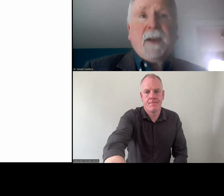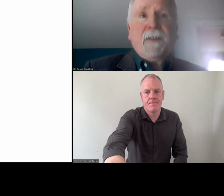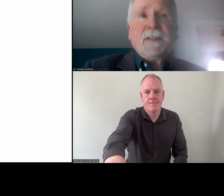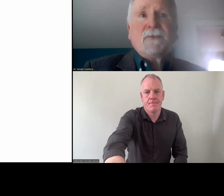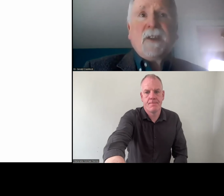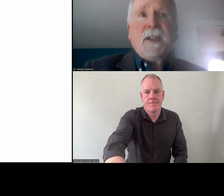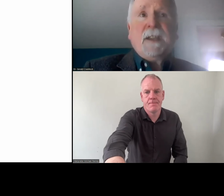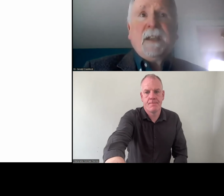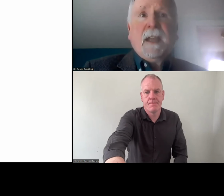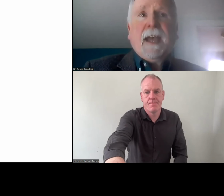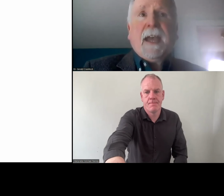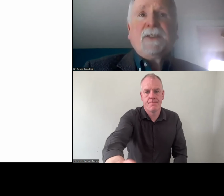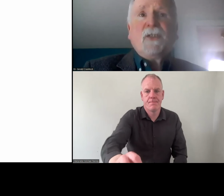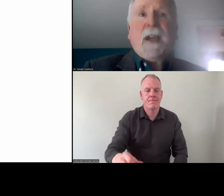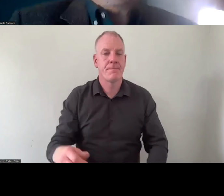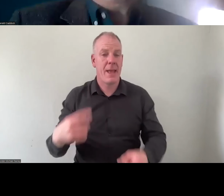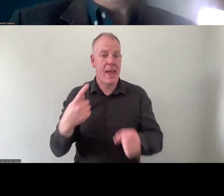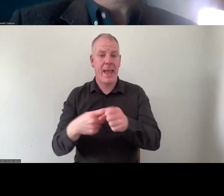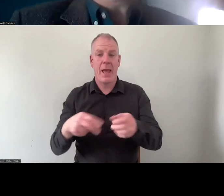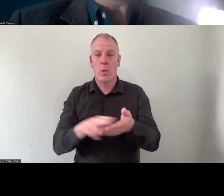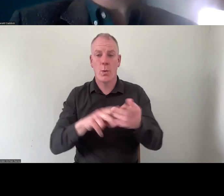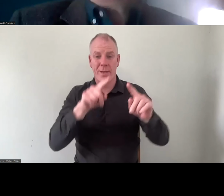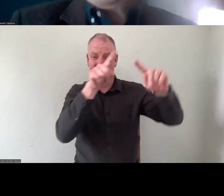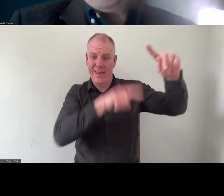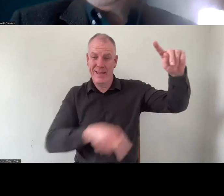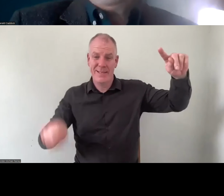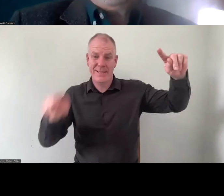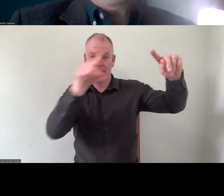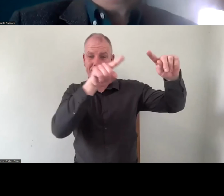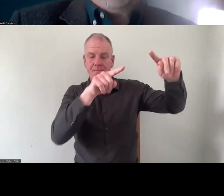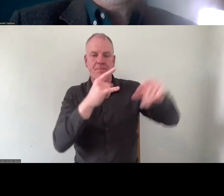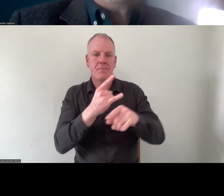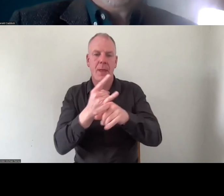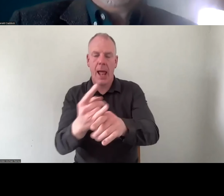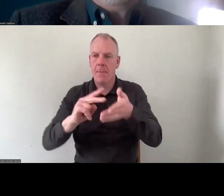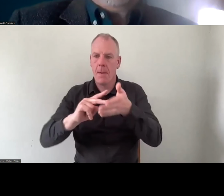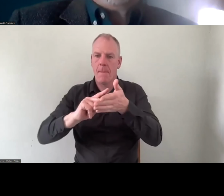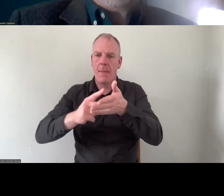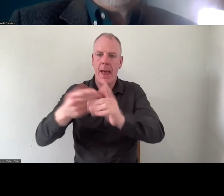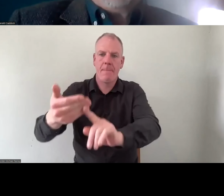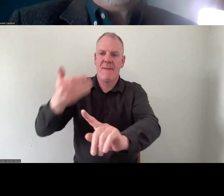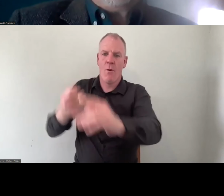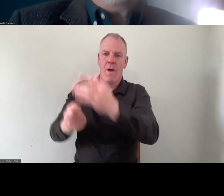that we have on-screen to help you to plan in advance the accessibility,